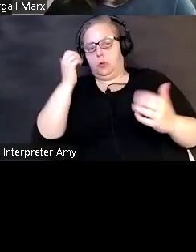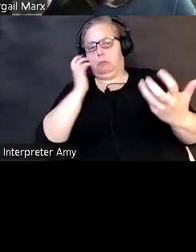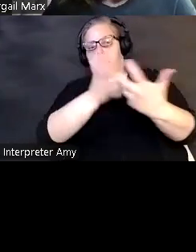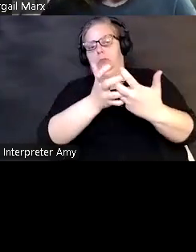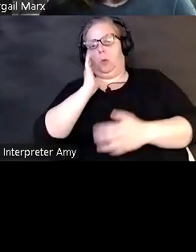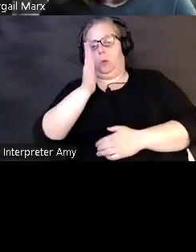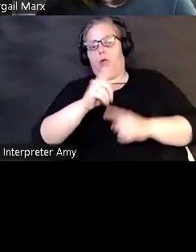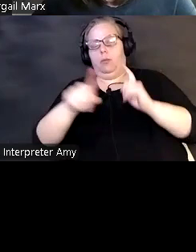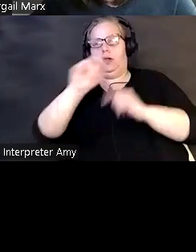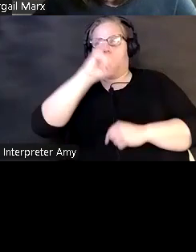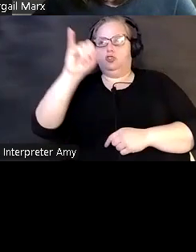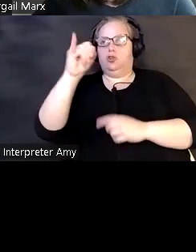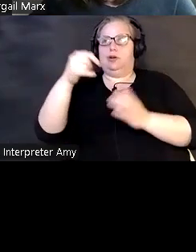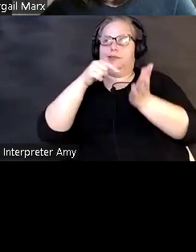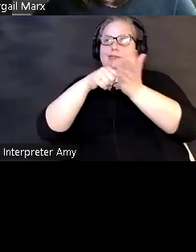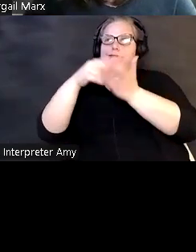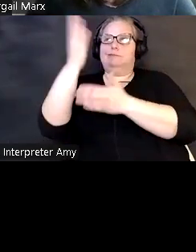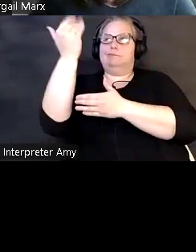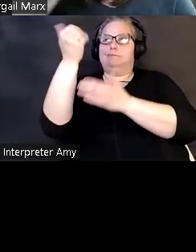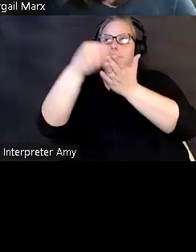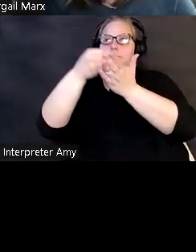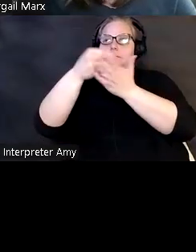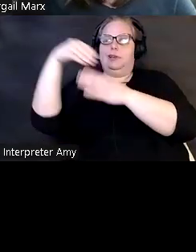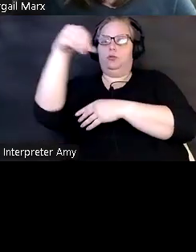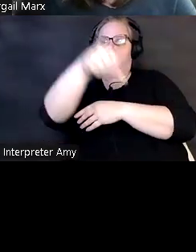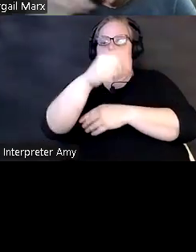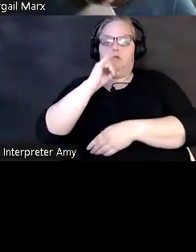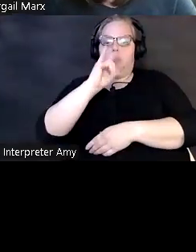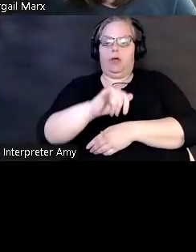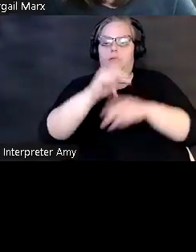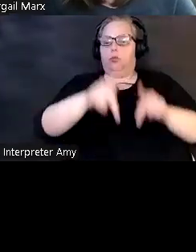that funding piece, they -- the person who's signing off on that recommendation needs to